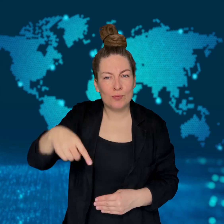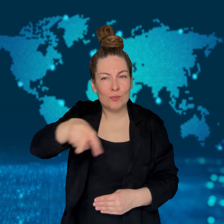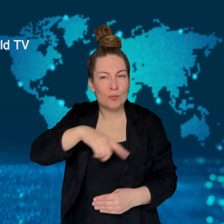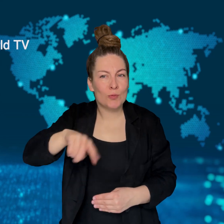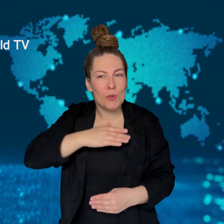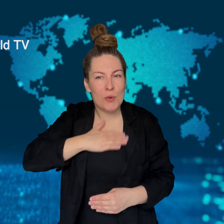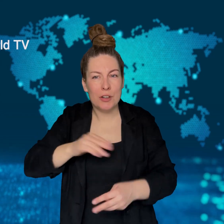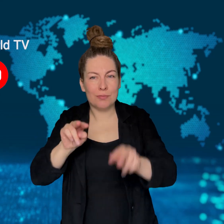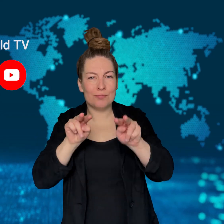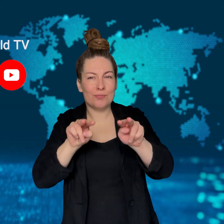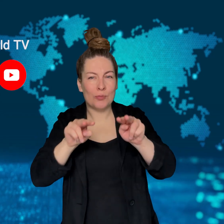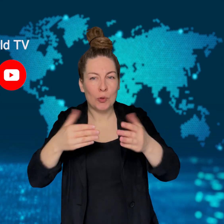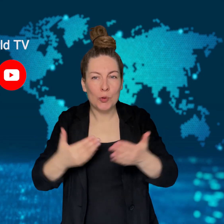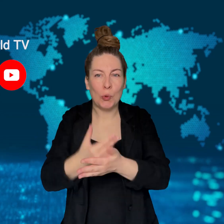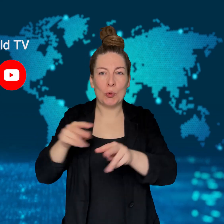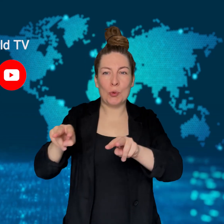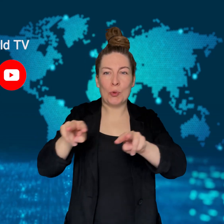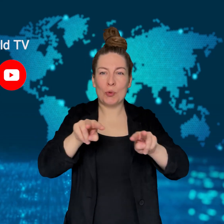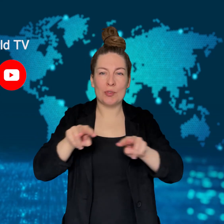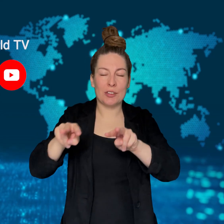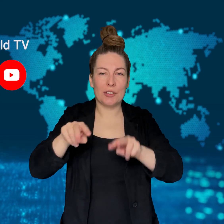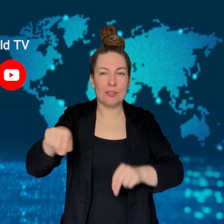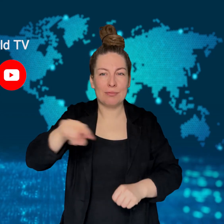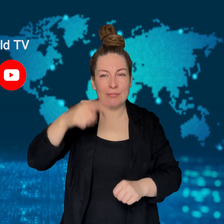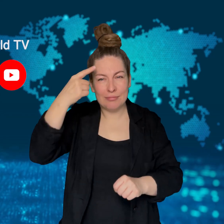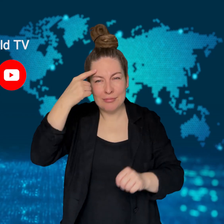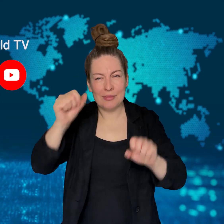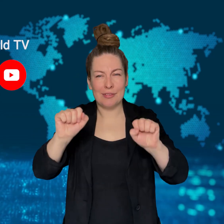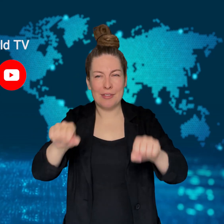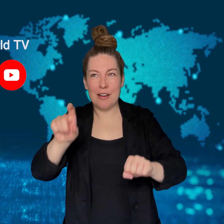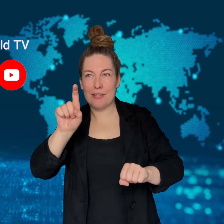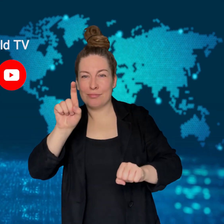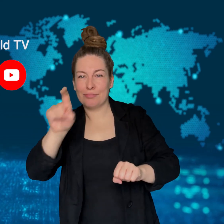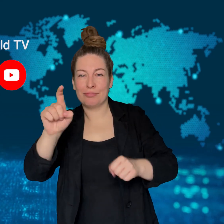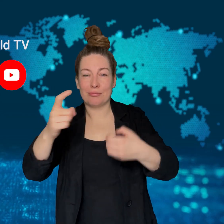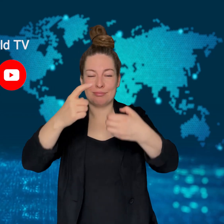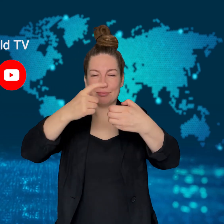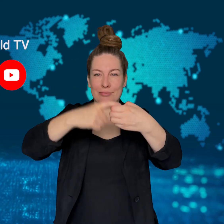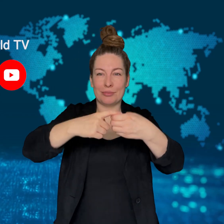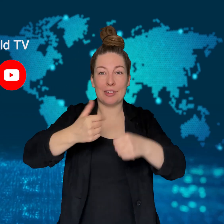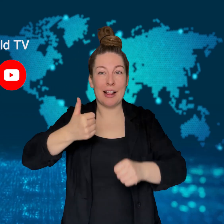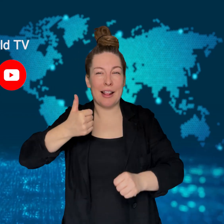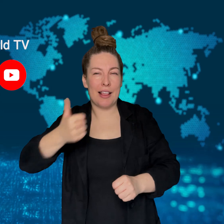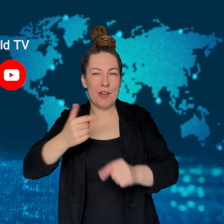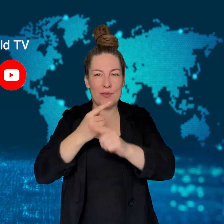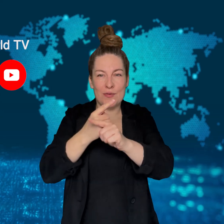Don't forget to subscribe, like, and follow H3 World TV to